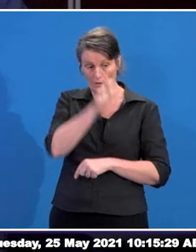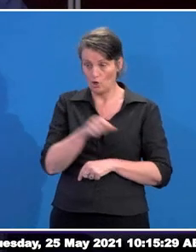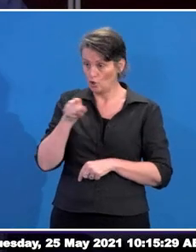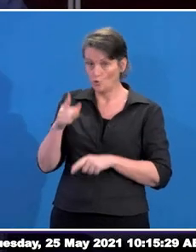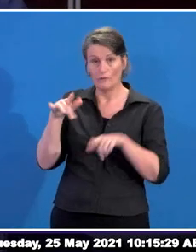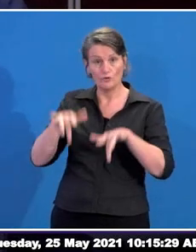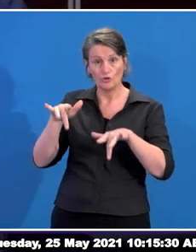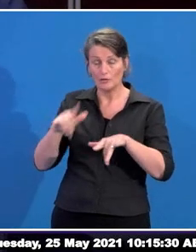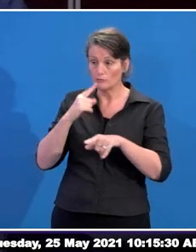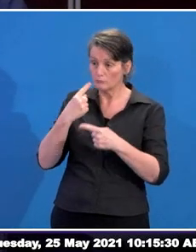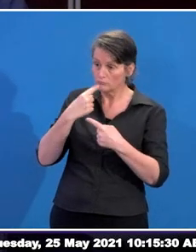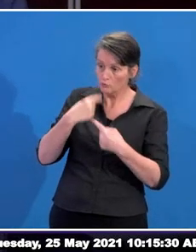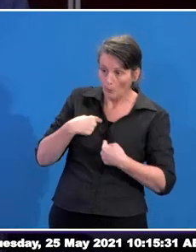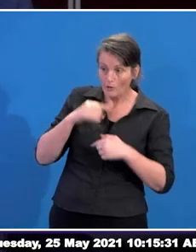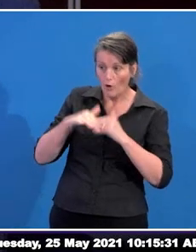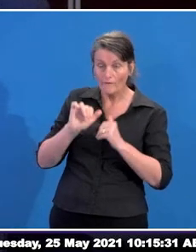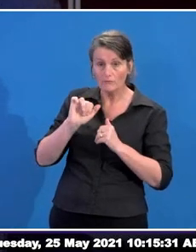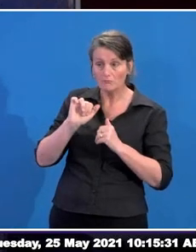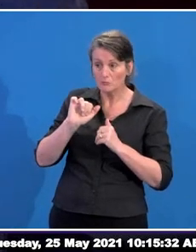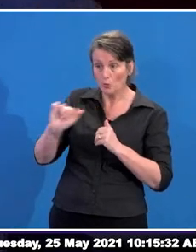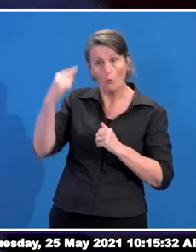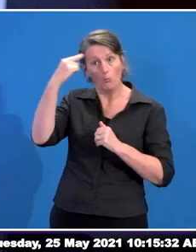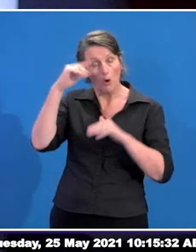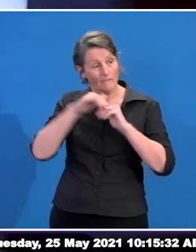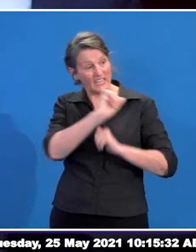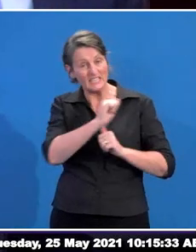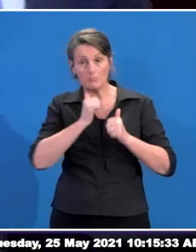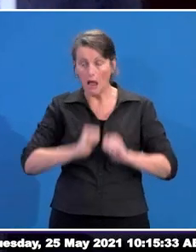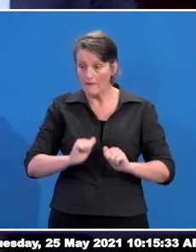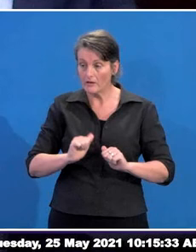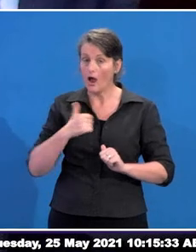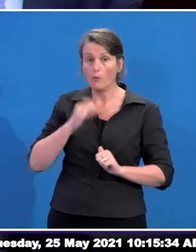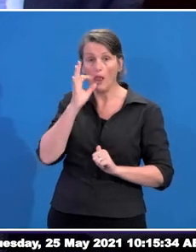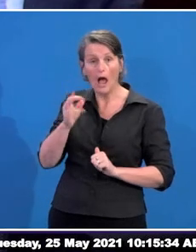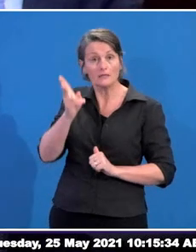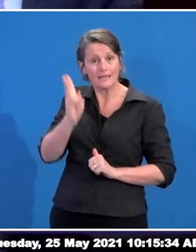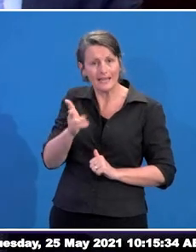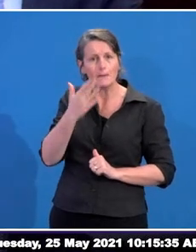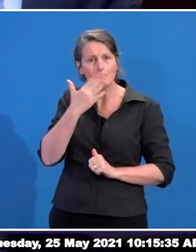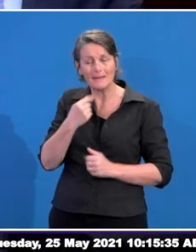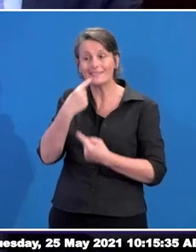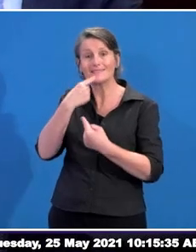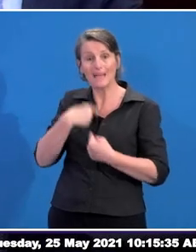on his conduct in relation to this. I will ask again, can you please confirm do Sunnyfield,